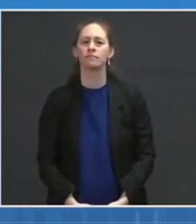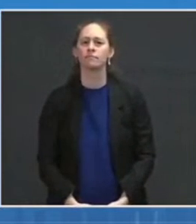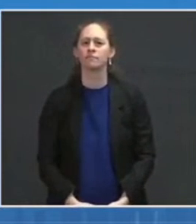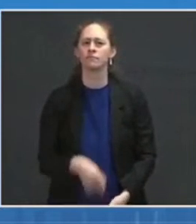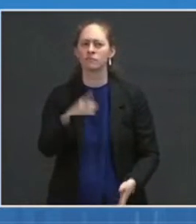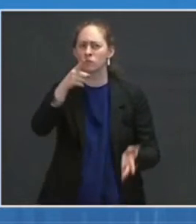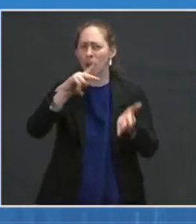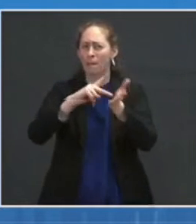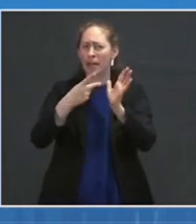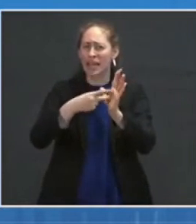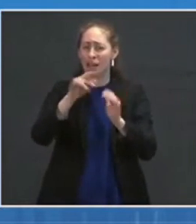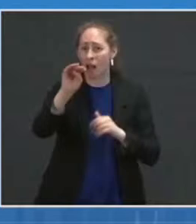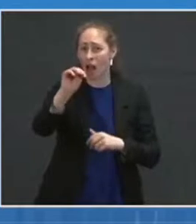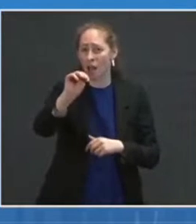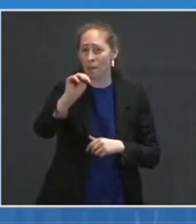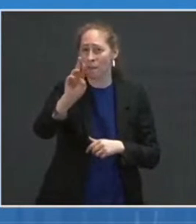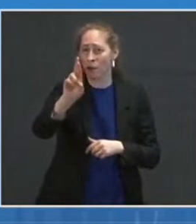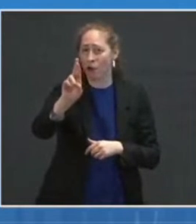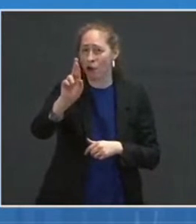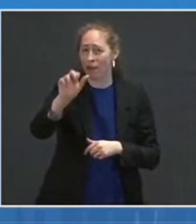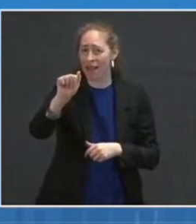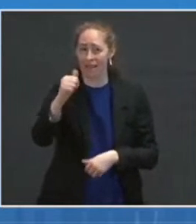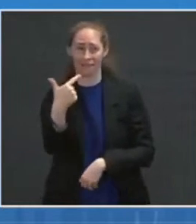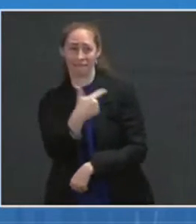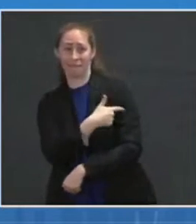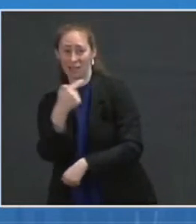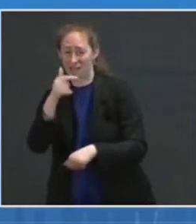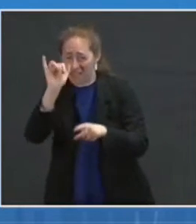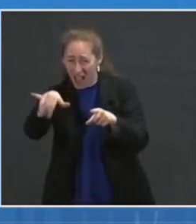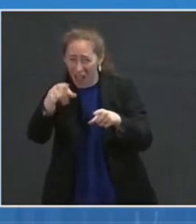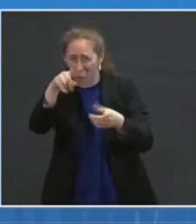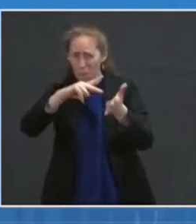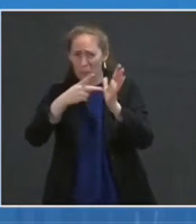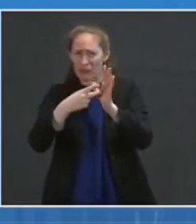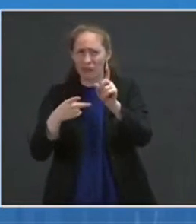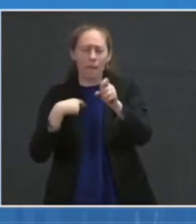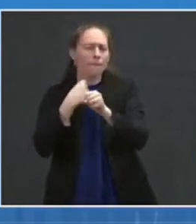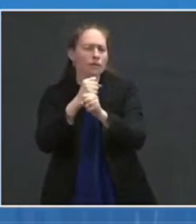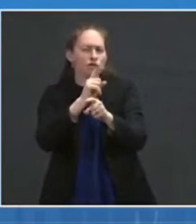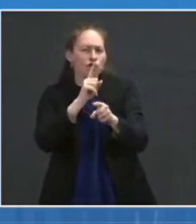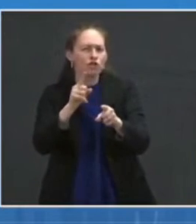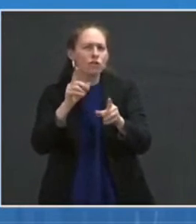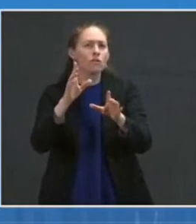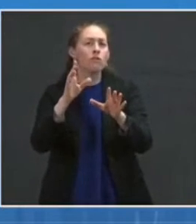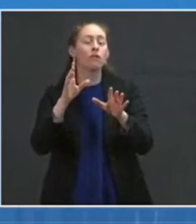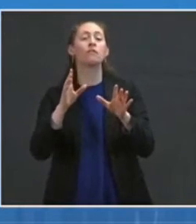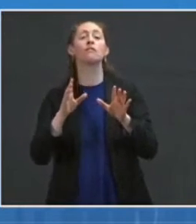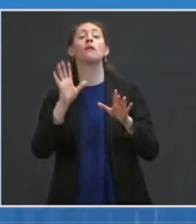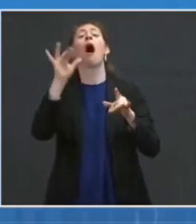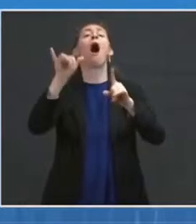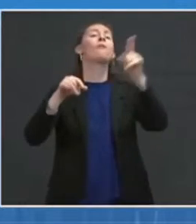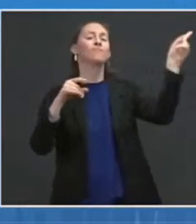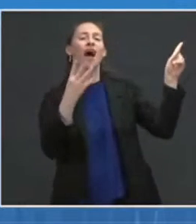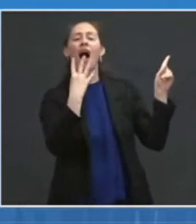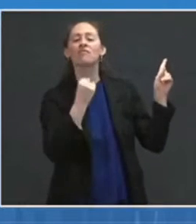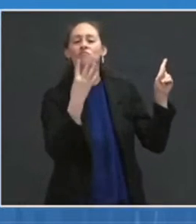EFFECTIVE. IF YOU ARE REFERRING TO THE MRNA VACCINE YOU ARE PROBABLY